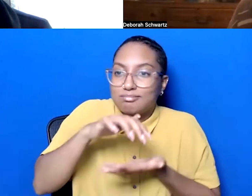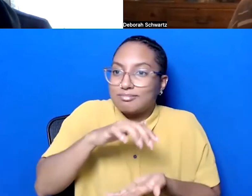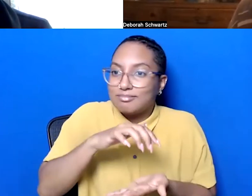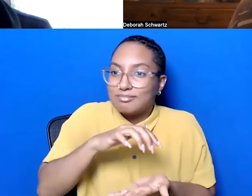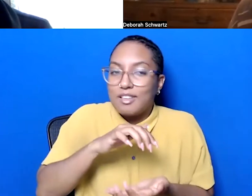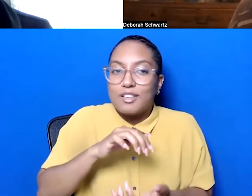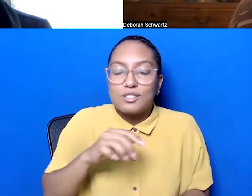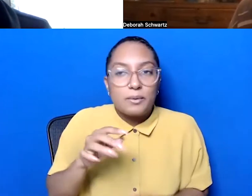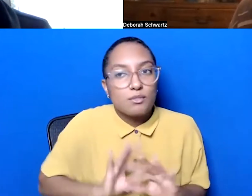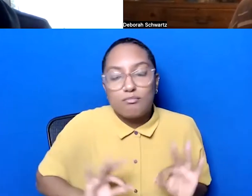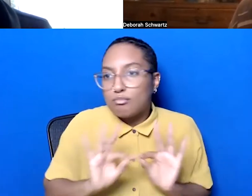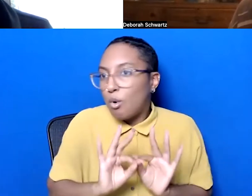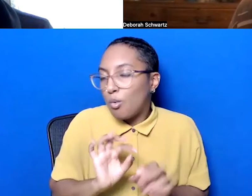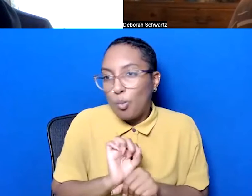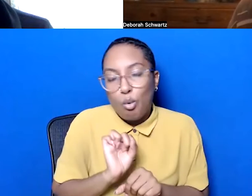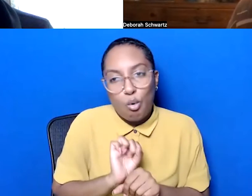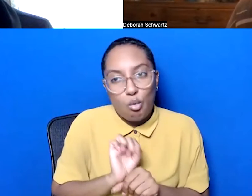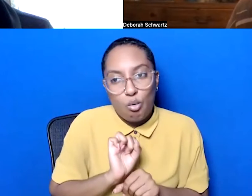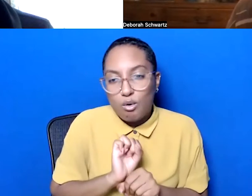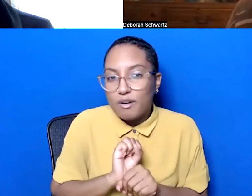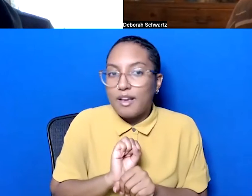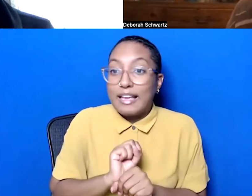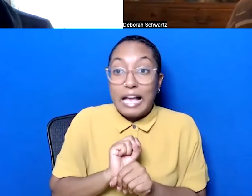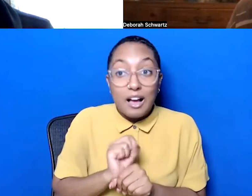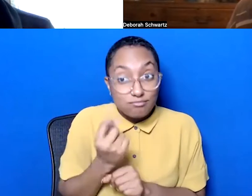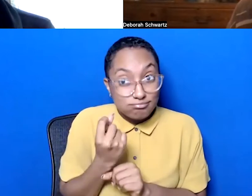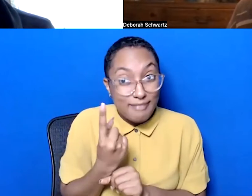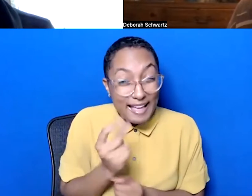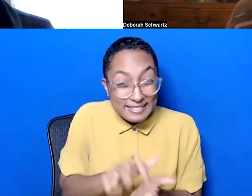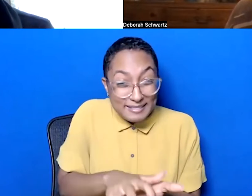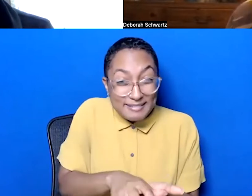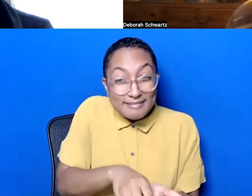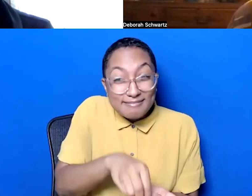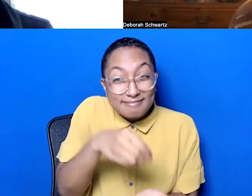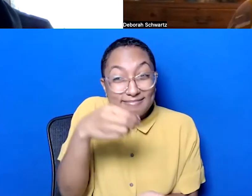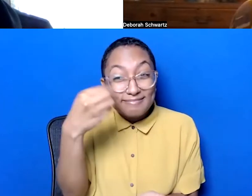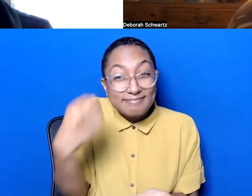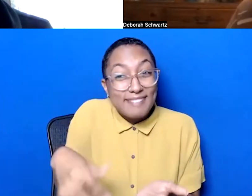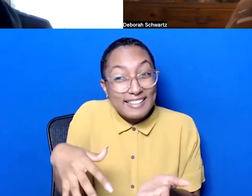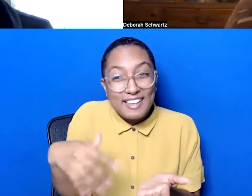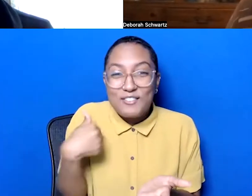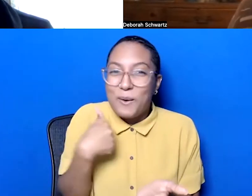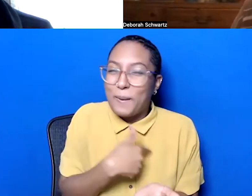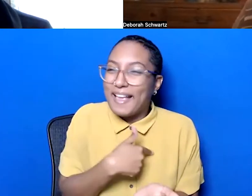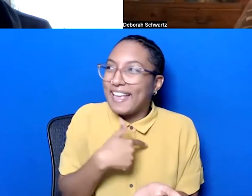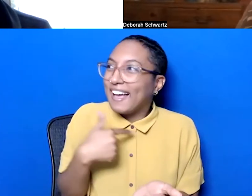important work, it's, it's very expensive and, you know, we haven't quite figured out how to store